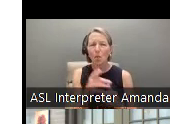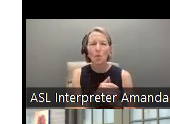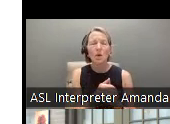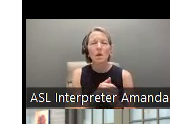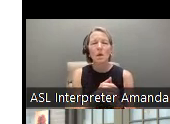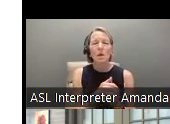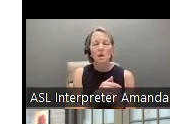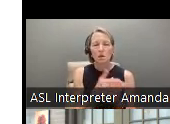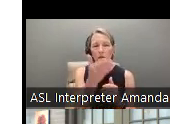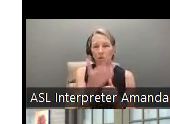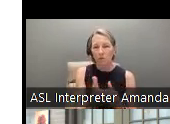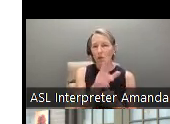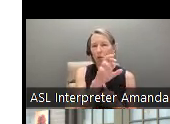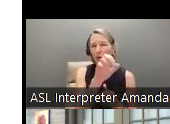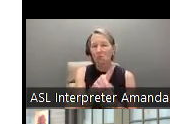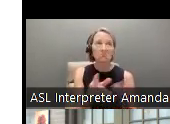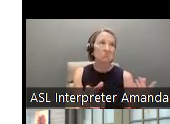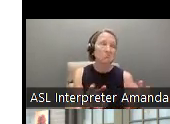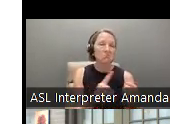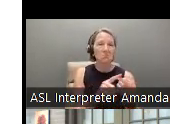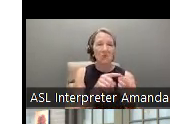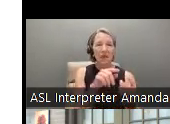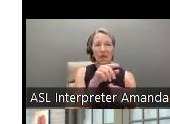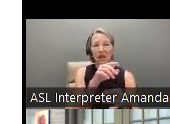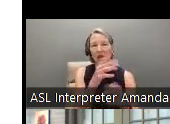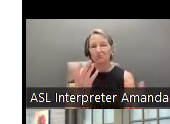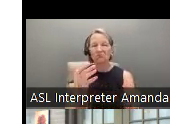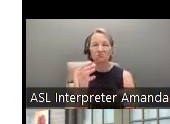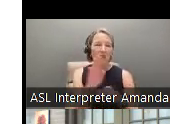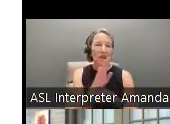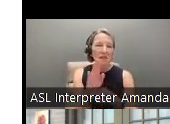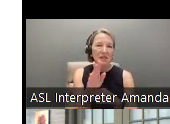um those representative payees can be institutions um that can be both private and public